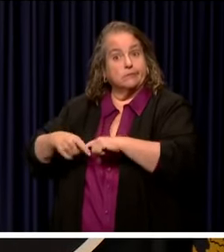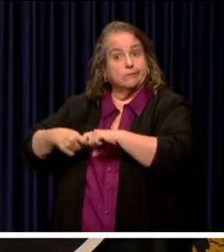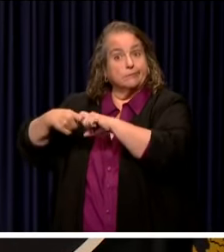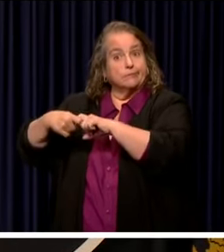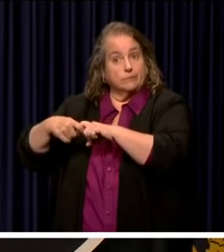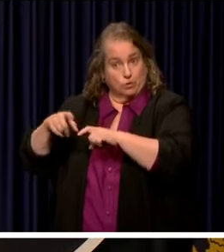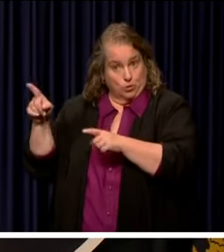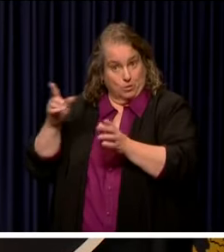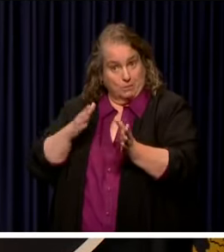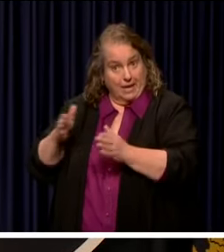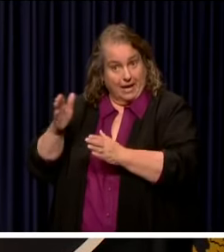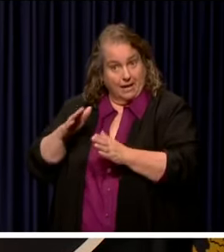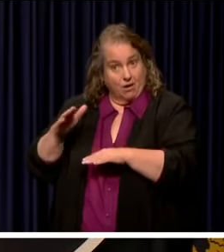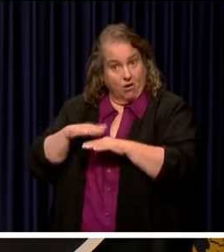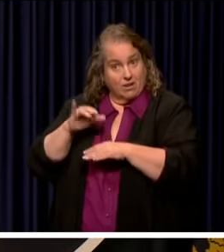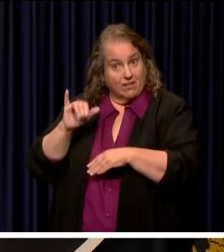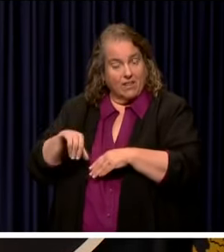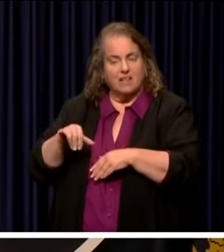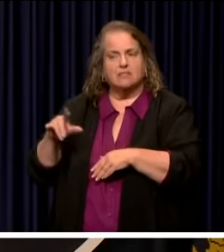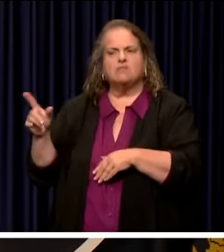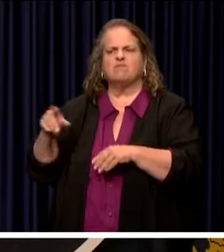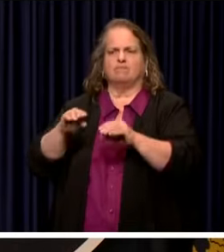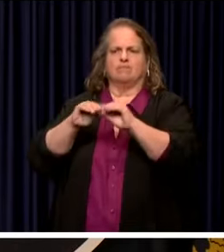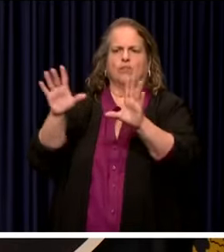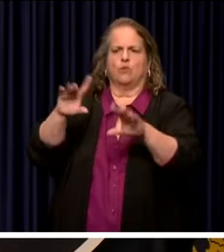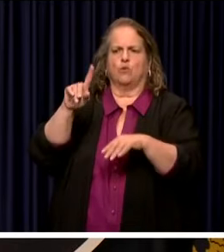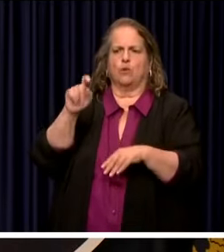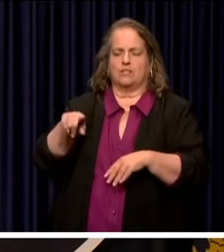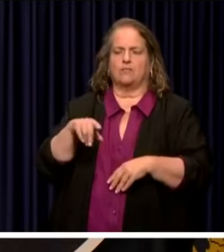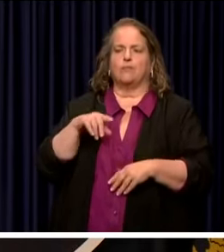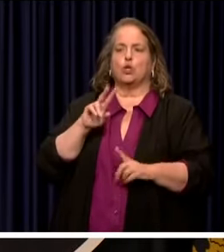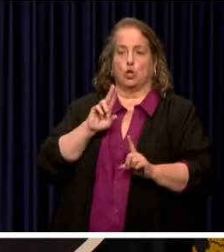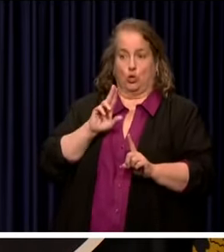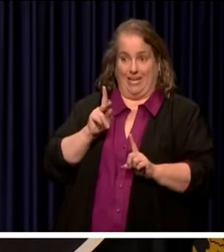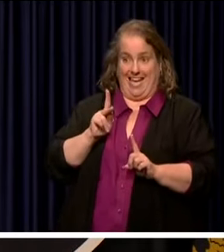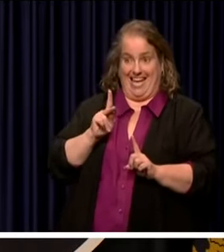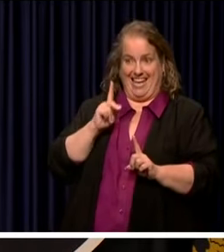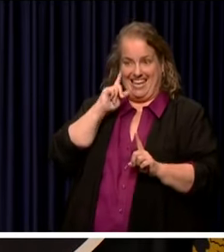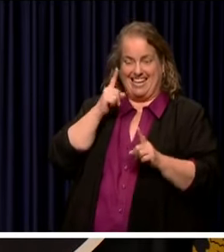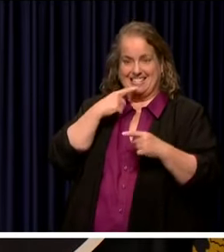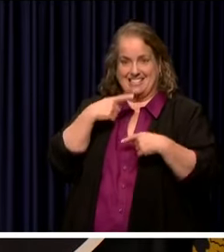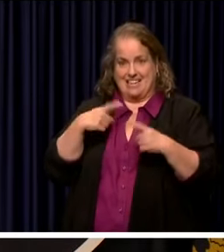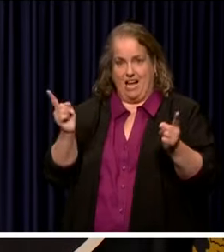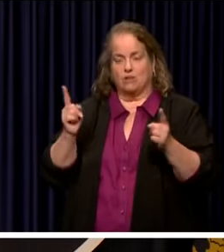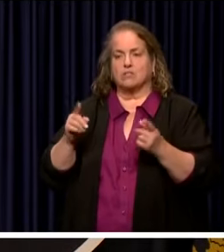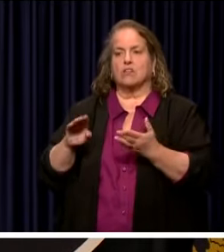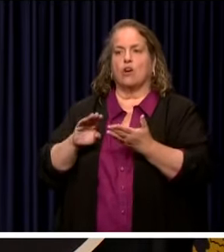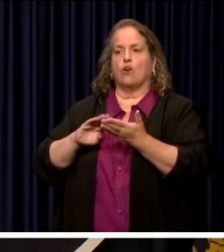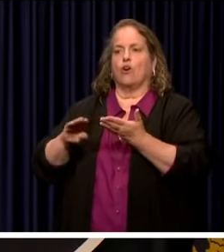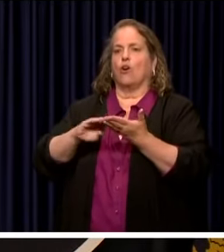FURTHER HURT OUR ECONOMIES. WE NEED A COUPLE THINGS FROM THE FEDERAL GOVERNMENT.